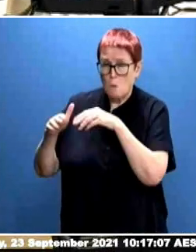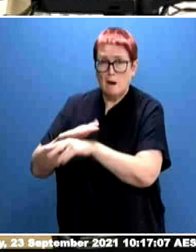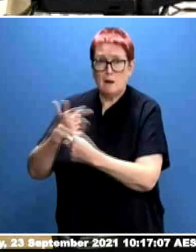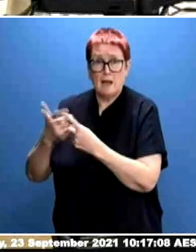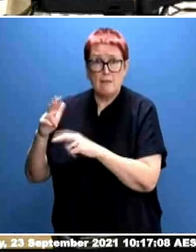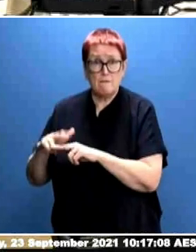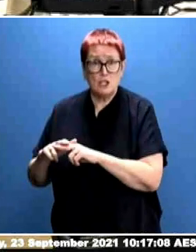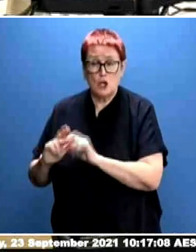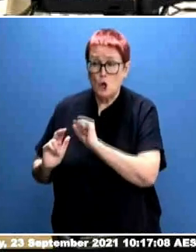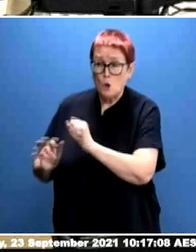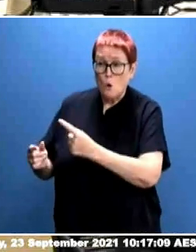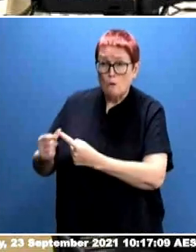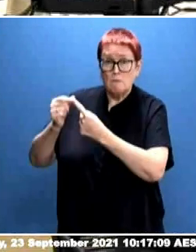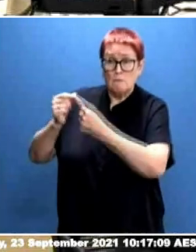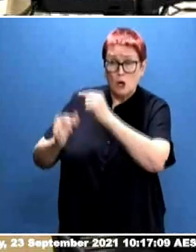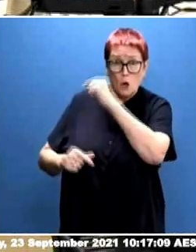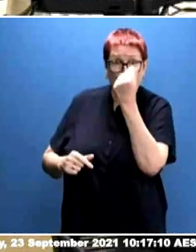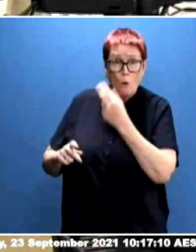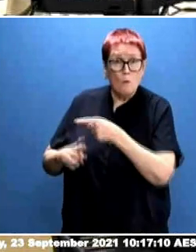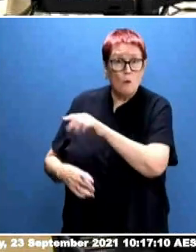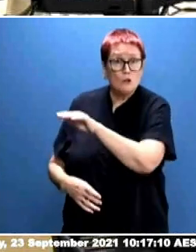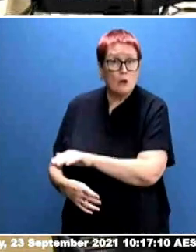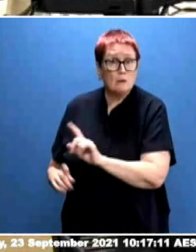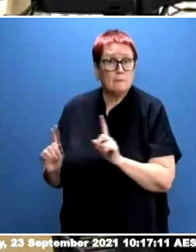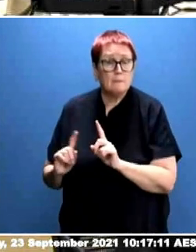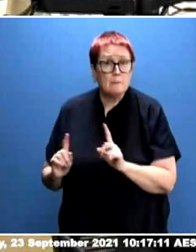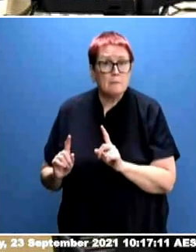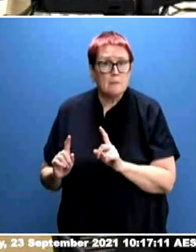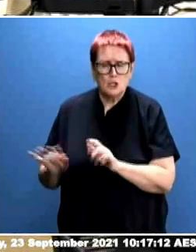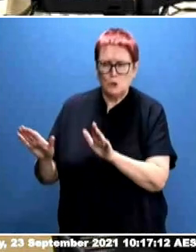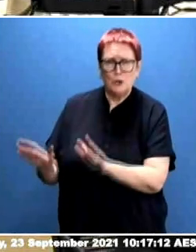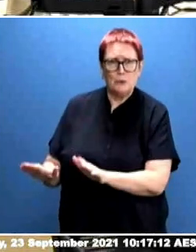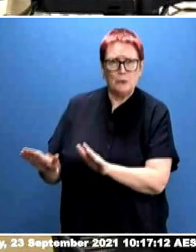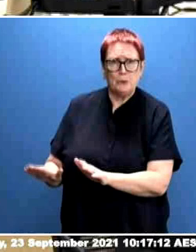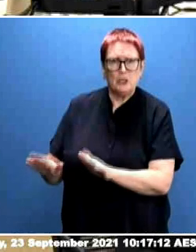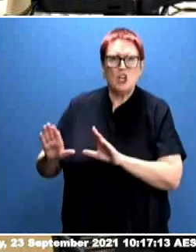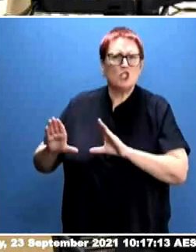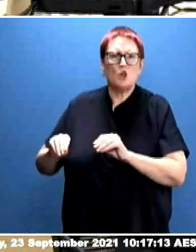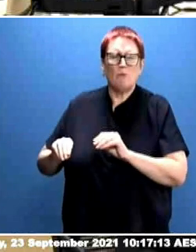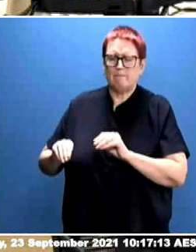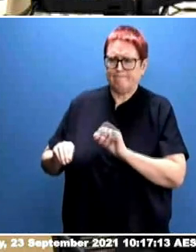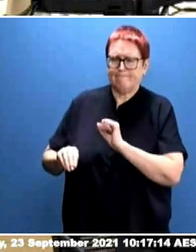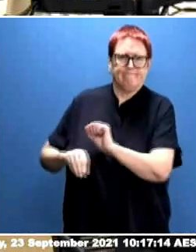the primary goal is to stabilise, to stop whatever behaviours are presenting